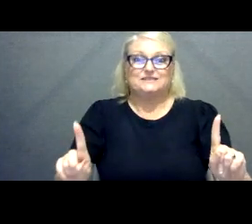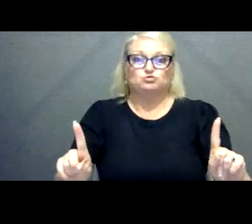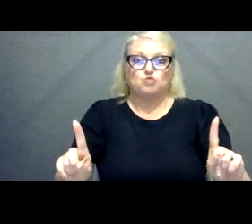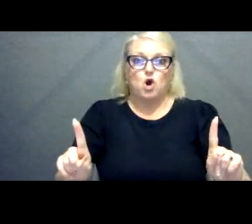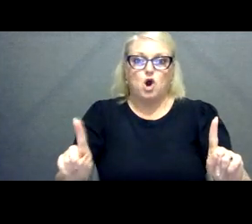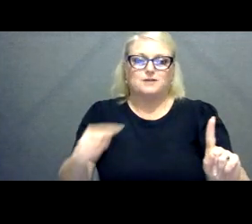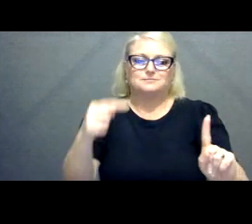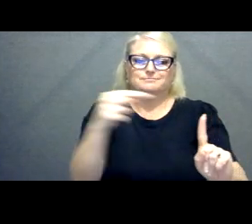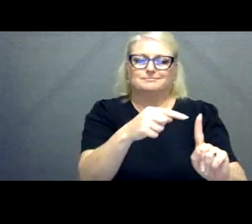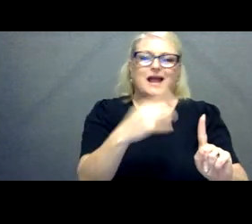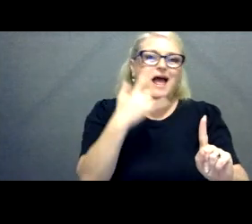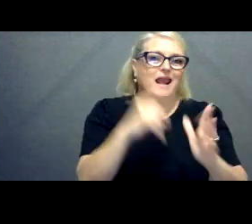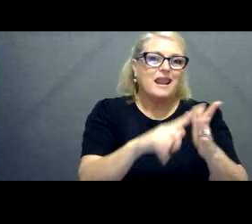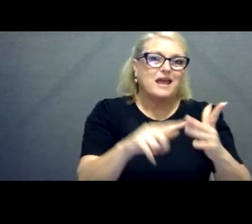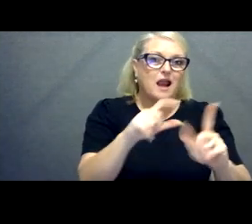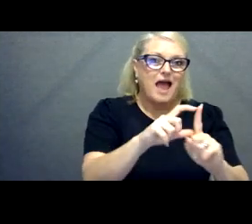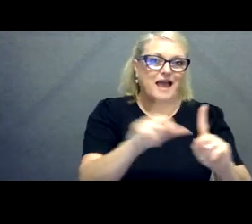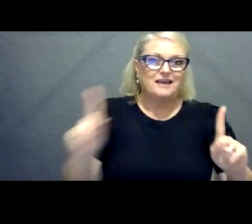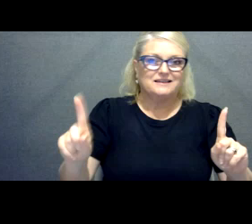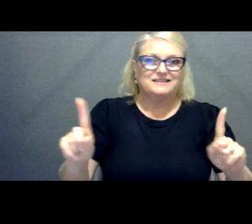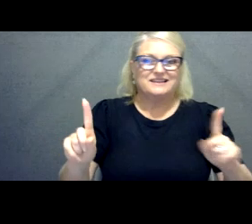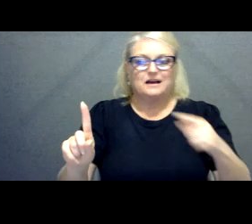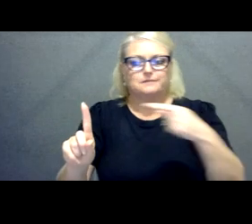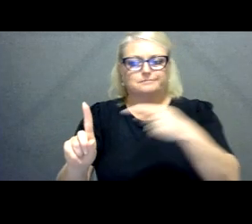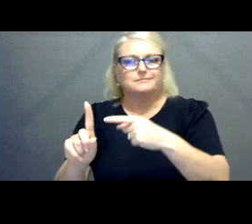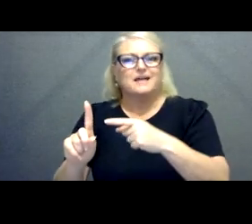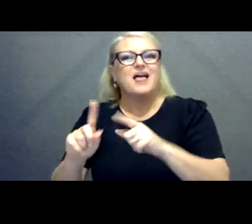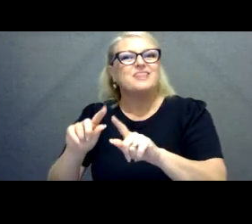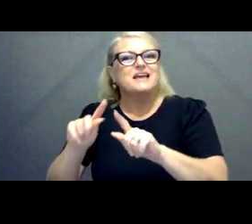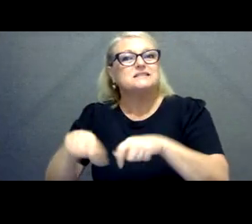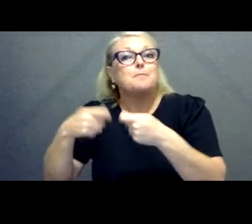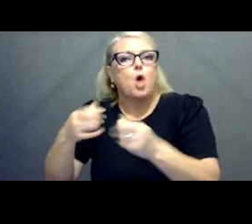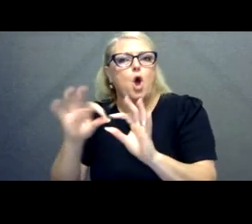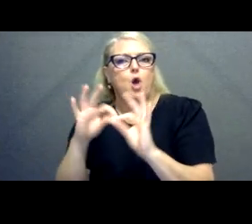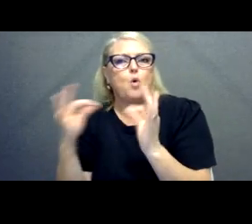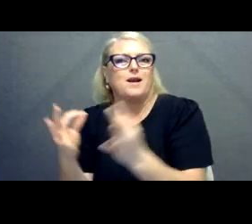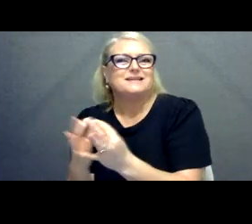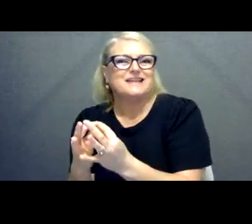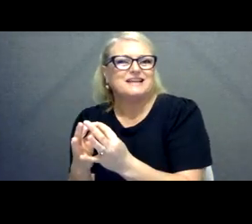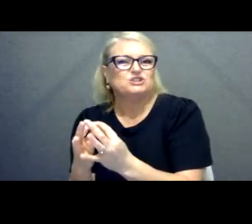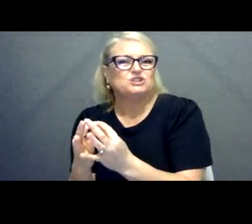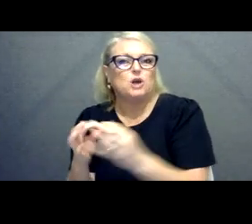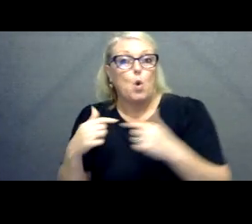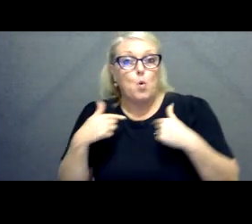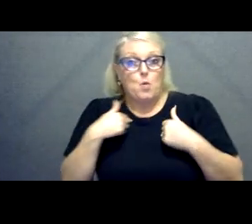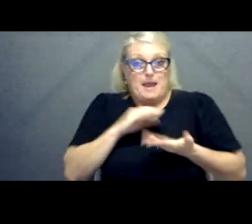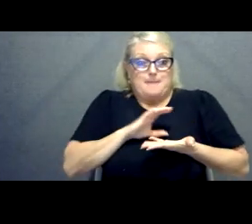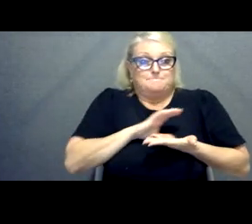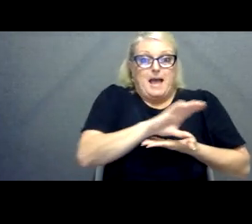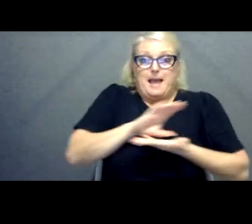supplier we still pay for everything there's no disadvantage to anyone um and if you have